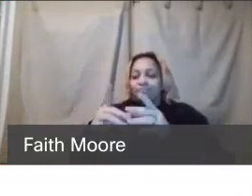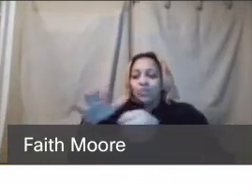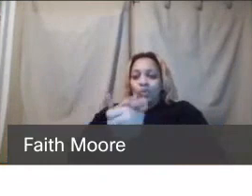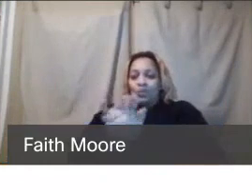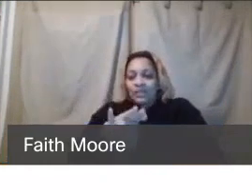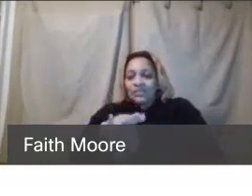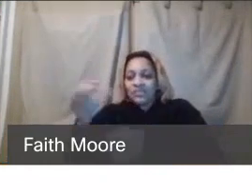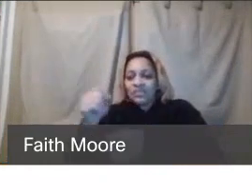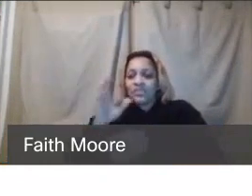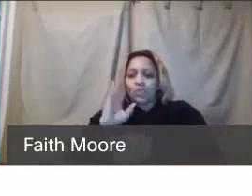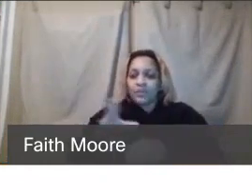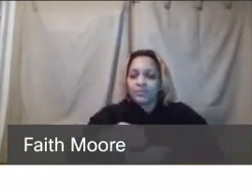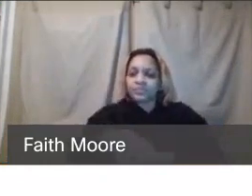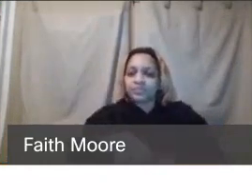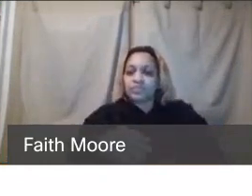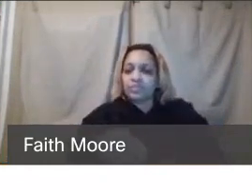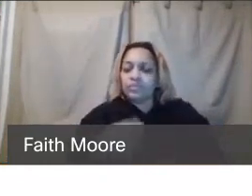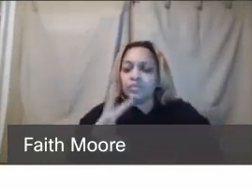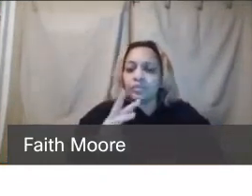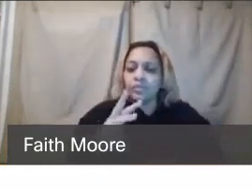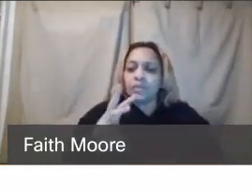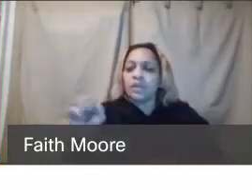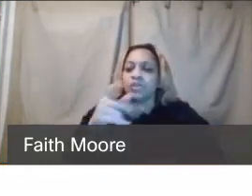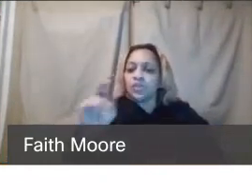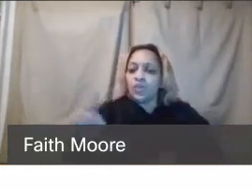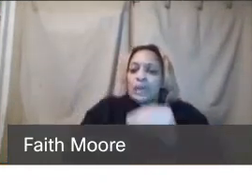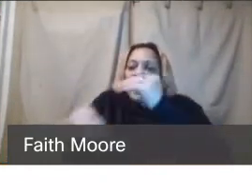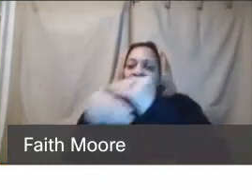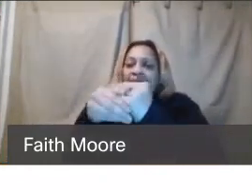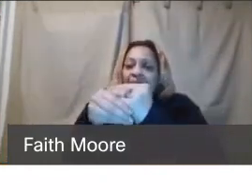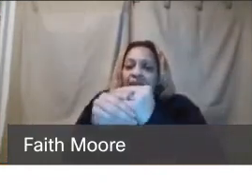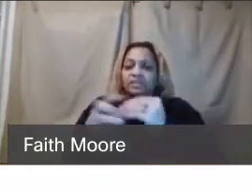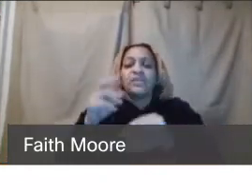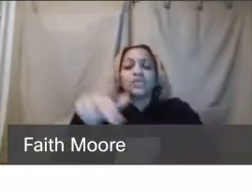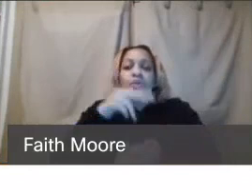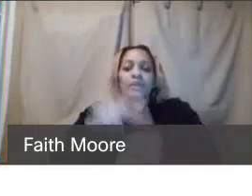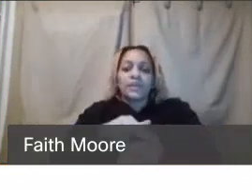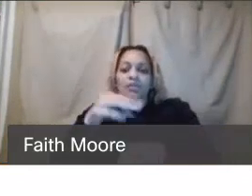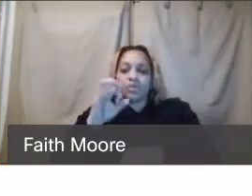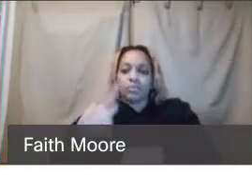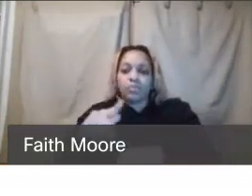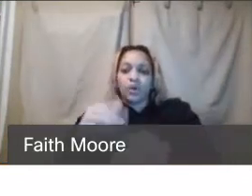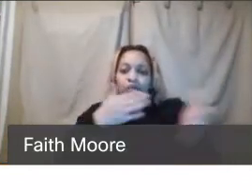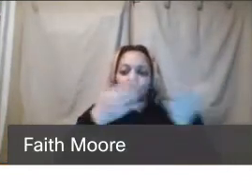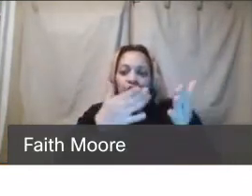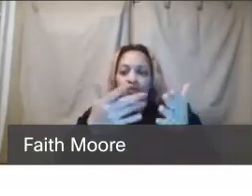Well, this is Sean can you with the park service? I also want to add. At the national park service has metered parking.